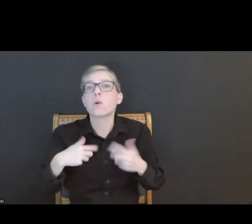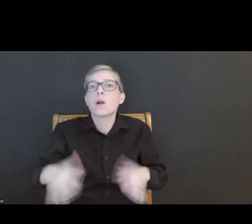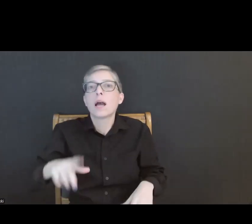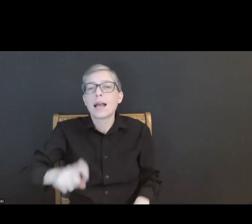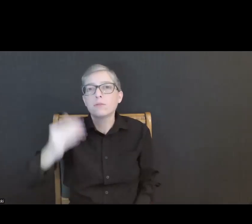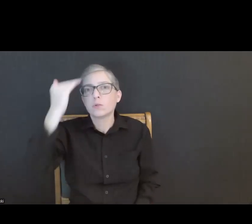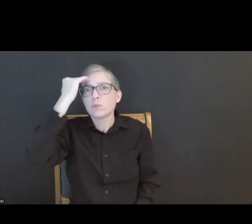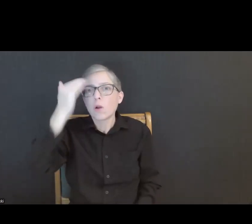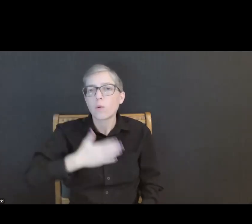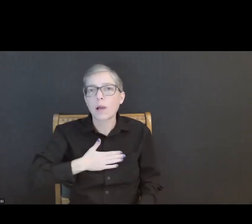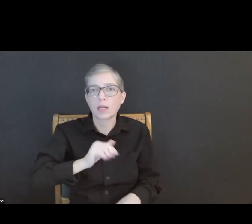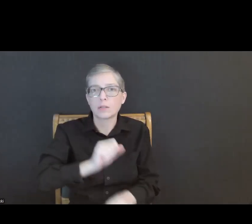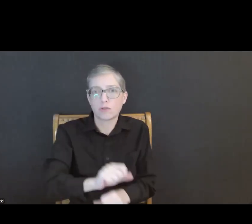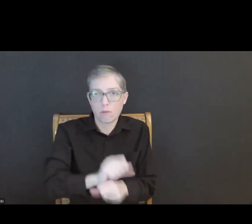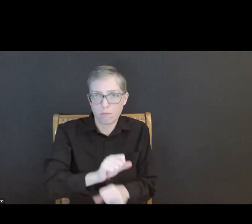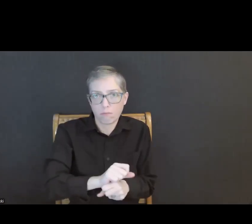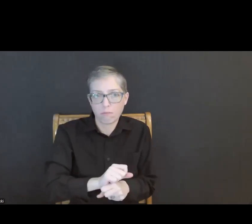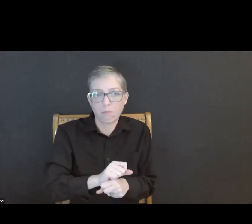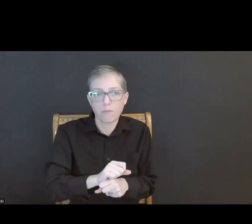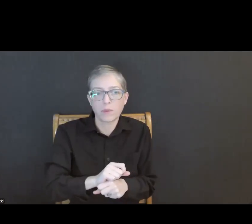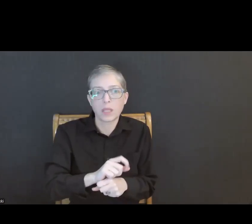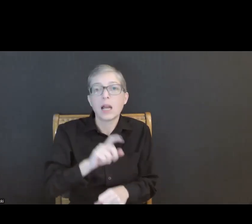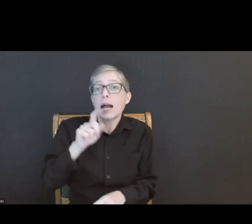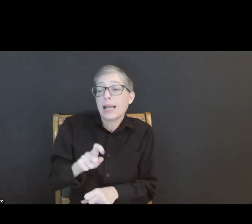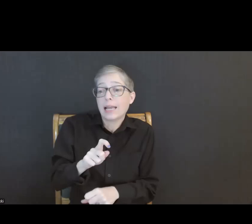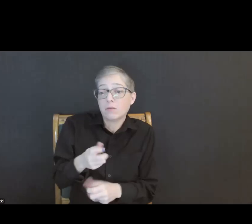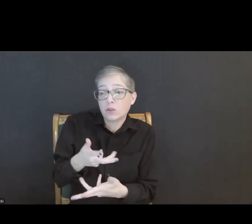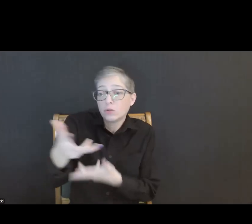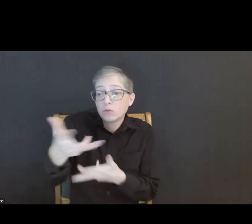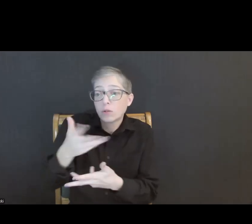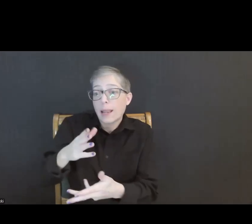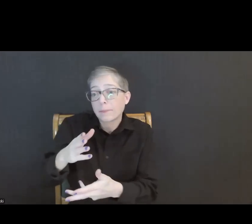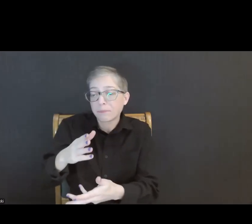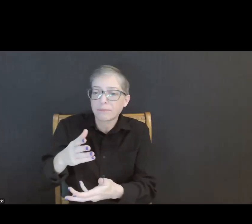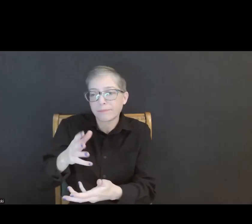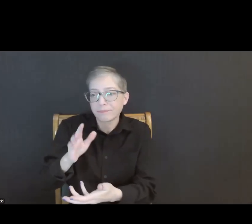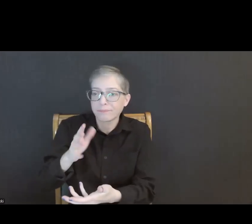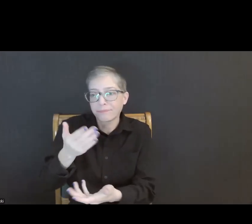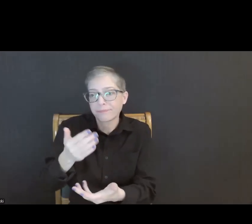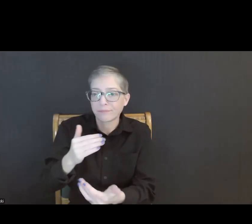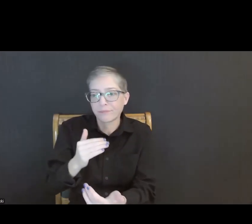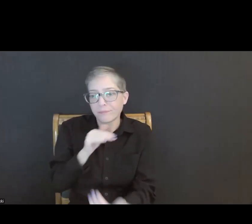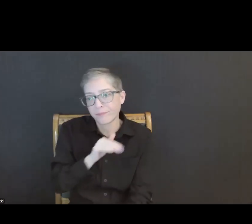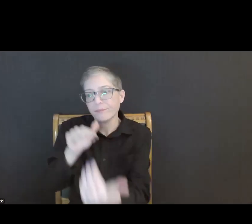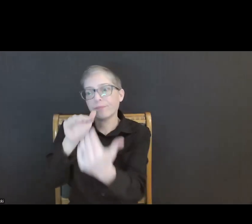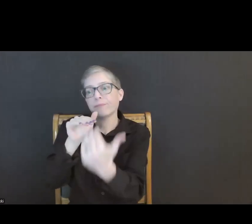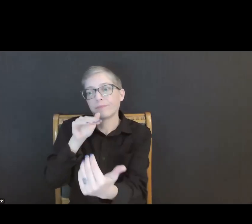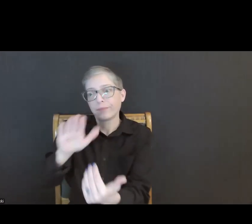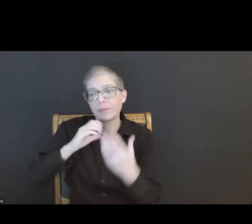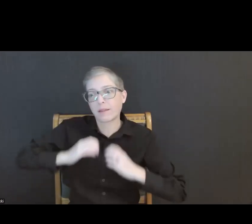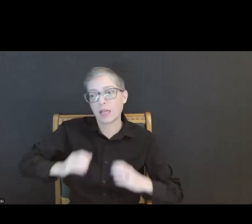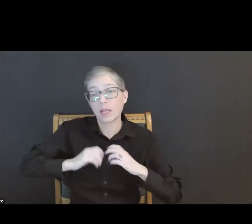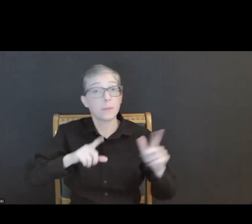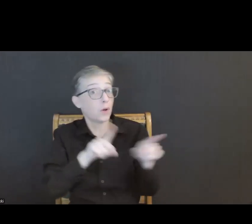to meet the clientele that I Service as well as I need to know the job from the aspect of